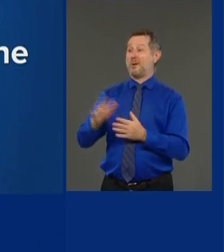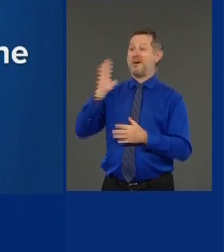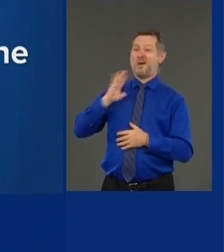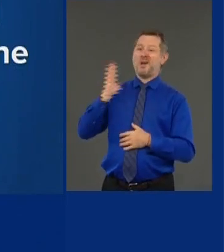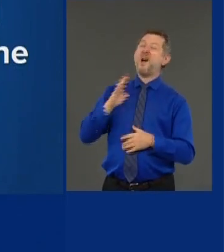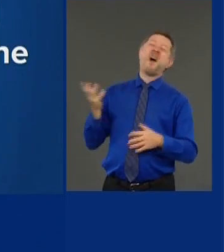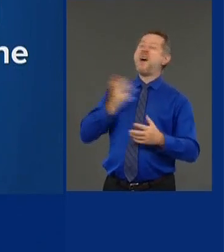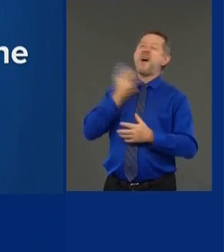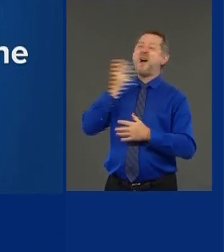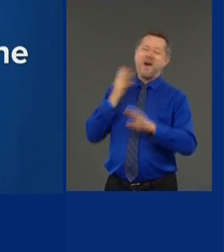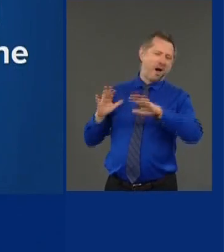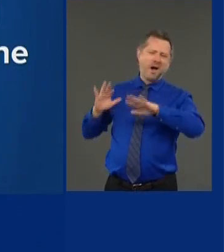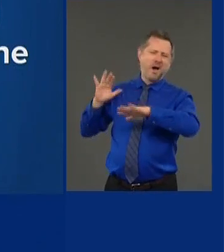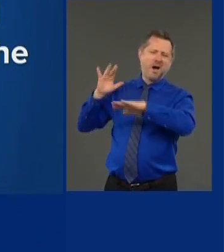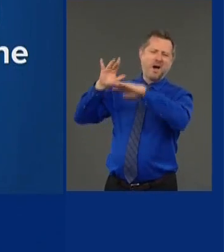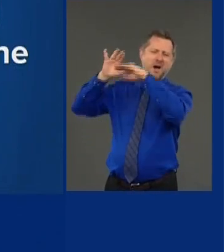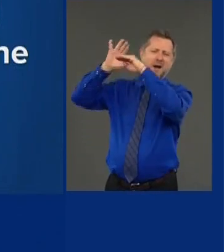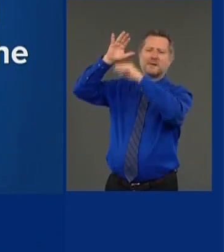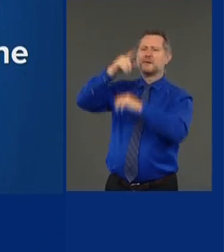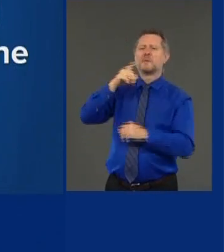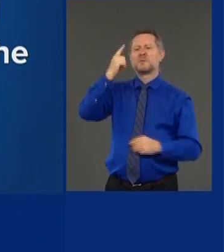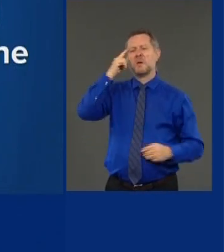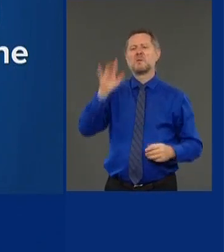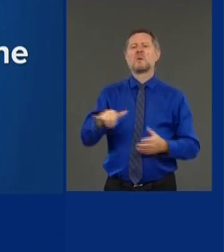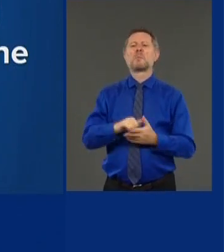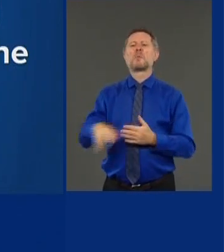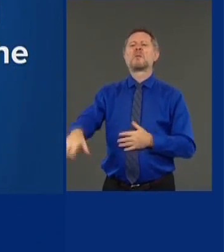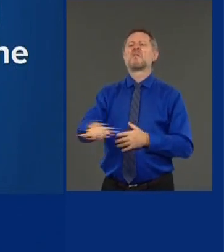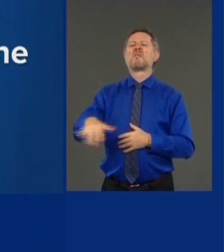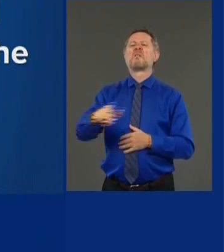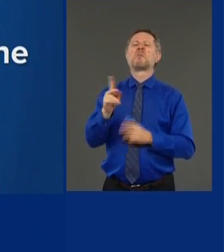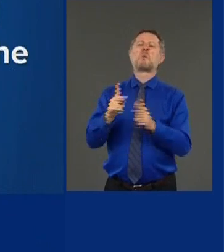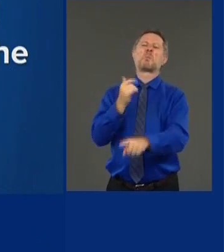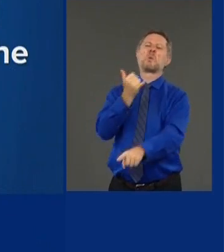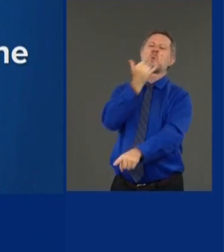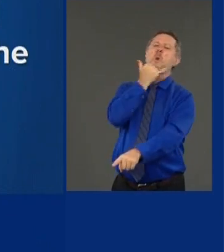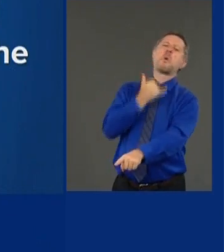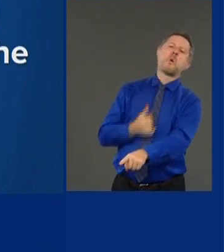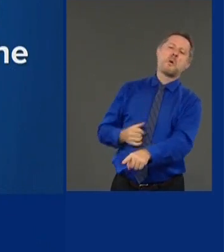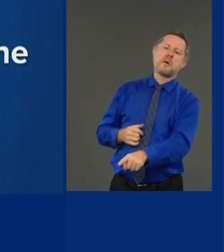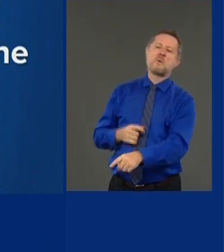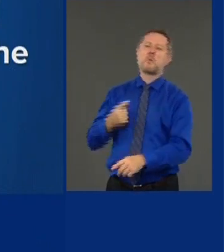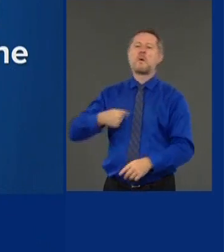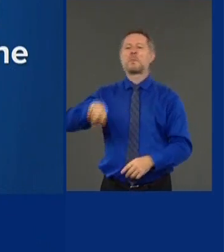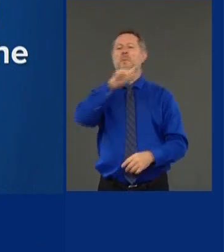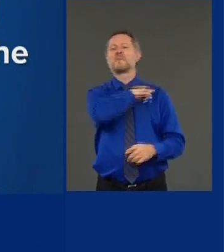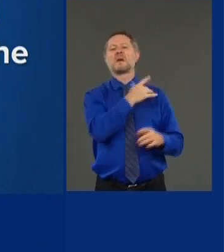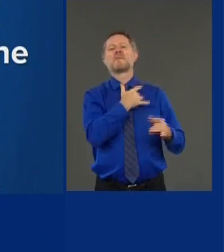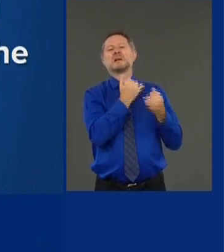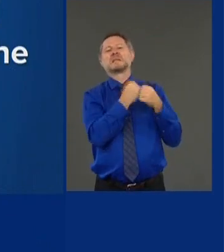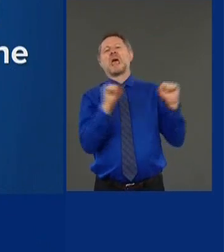YOU DIDN'T HEED THE WARNING. IT WAS A MISTAKE WHEN YOU SAW THE SPIKE IN NEW YORK.